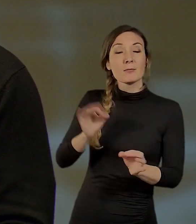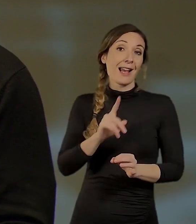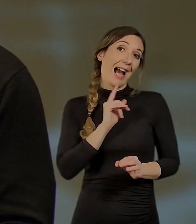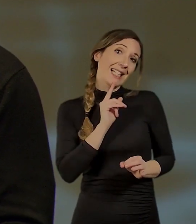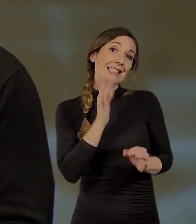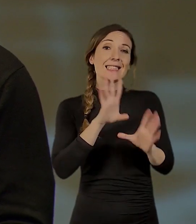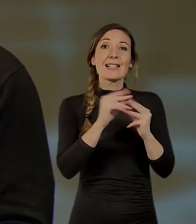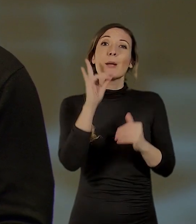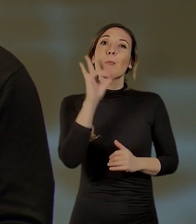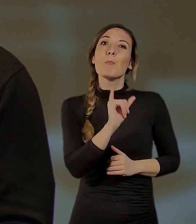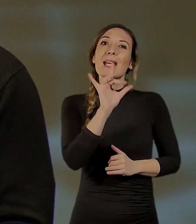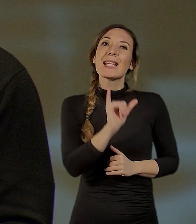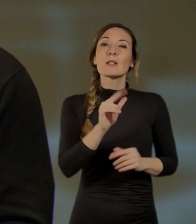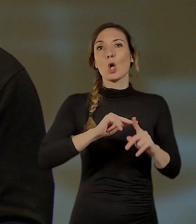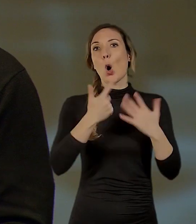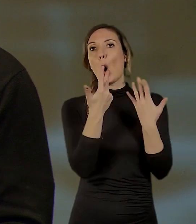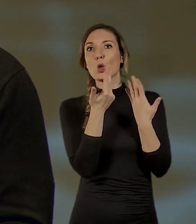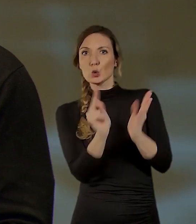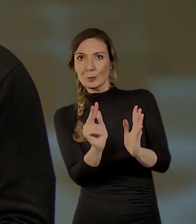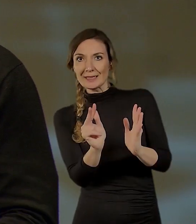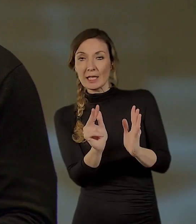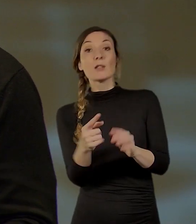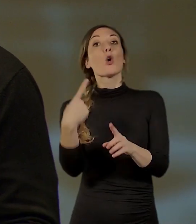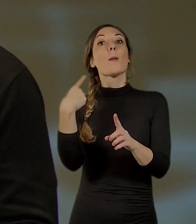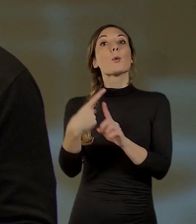I wanted to add something, the presentation was so simple.